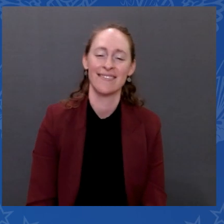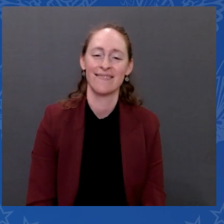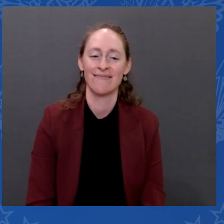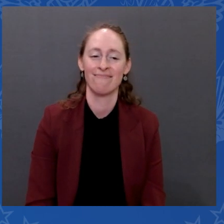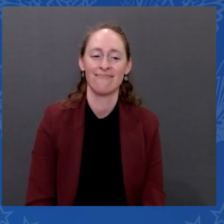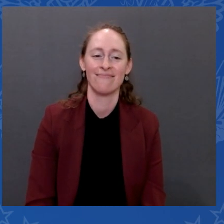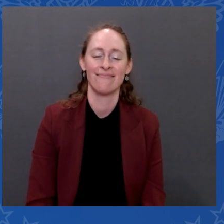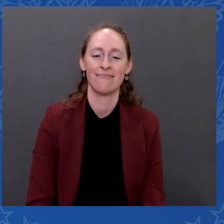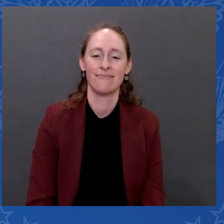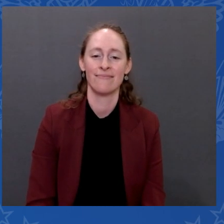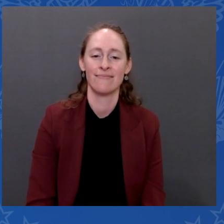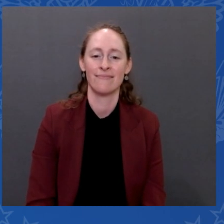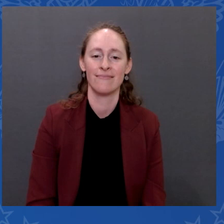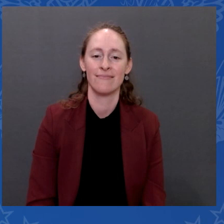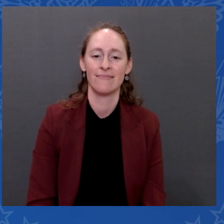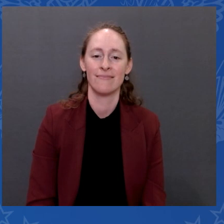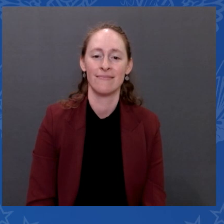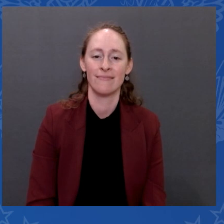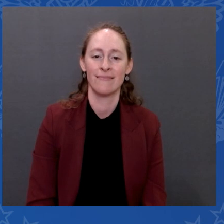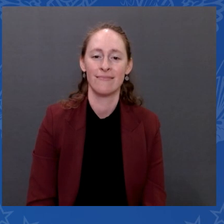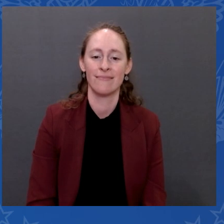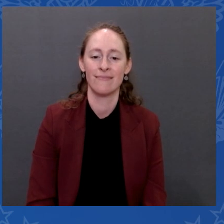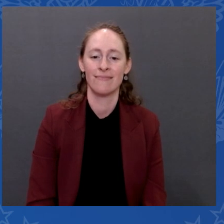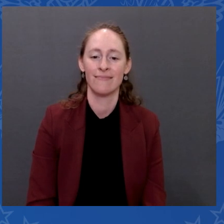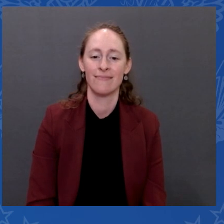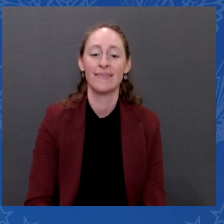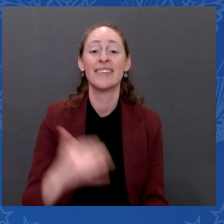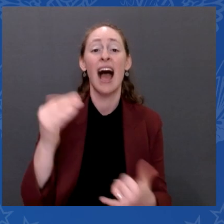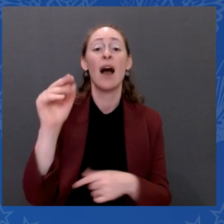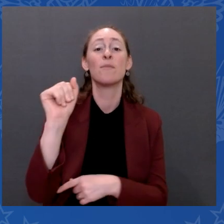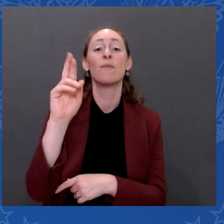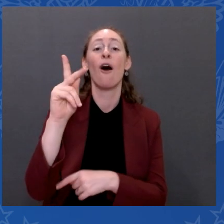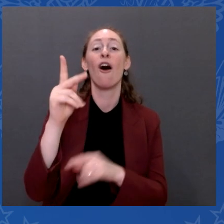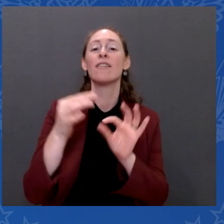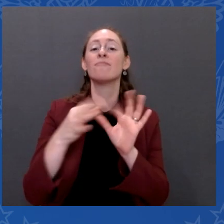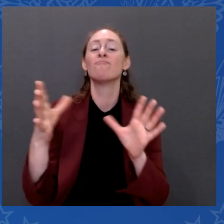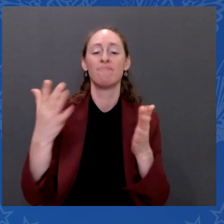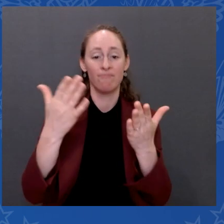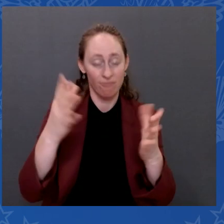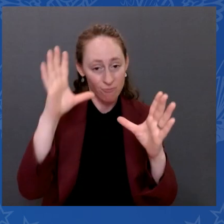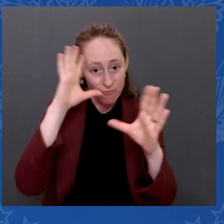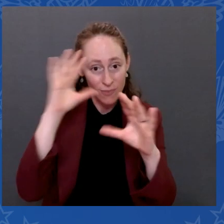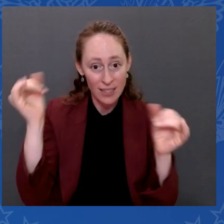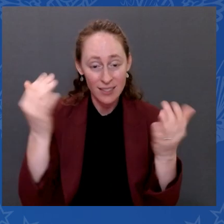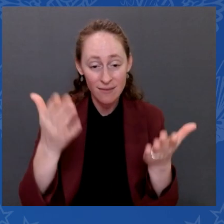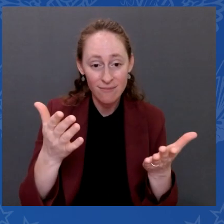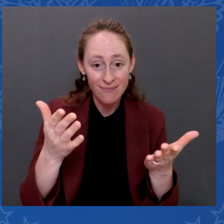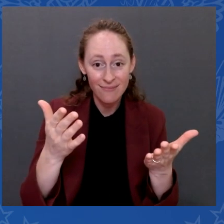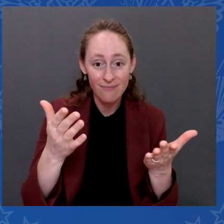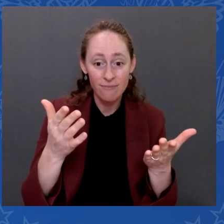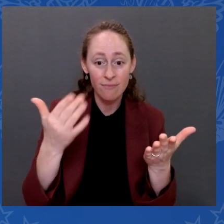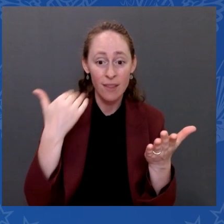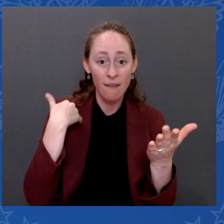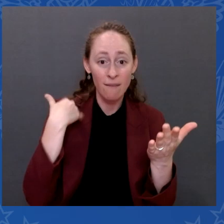so let me turn it back to you, Mr. President, for any questions you have or closing -- closing comments here. The President: Well, I do have